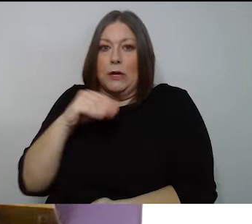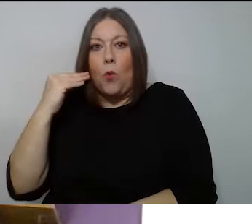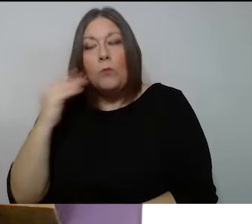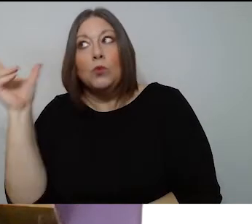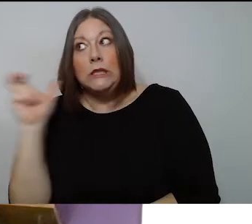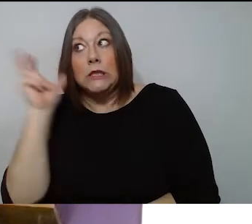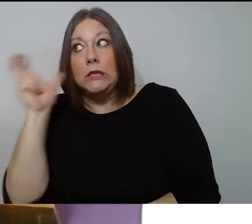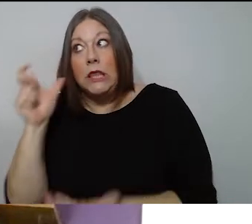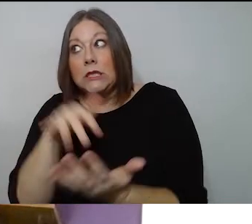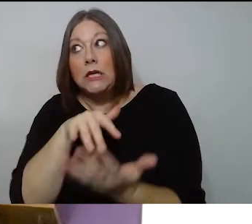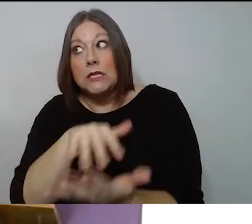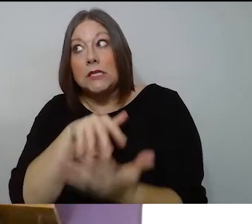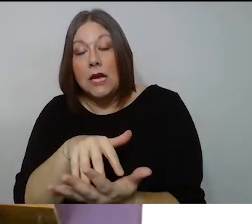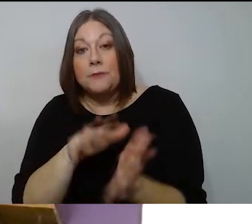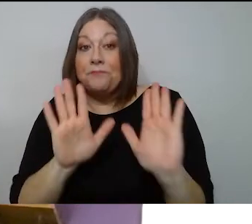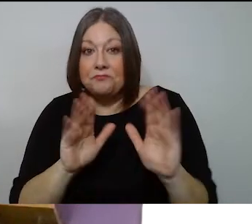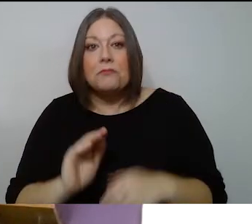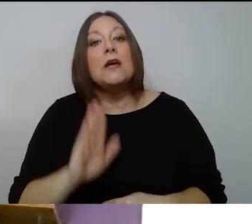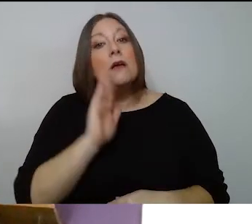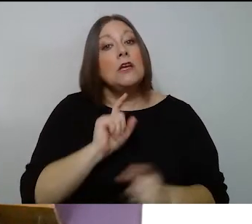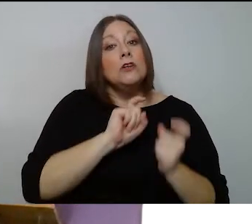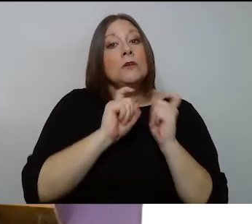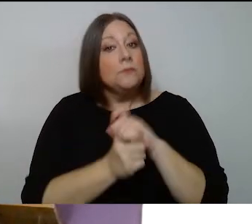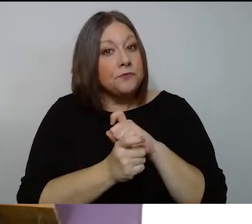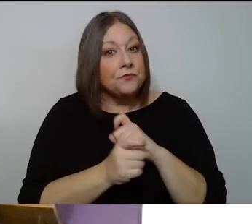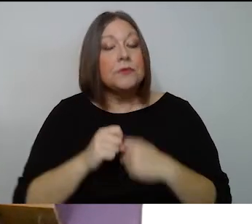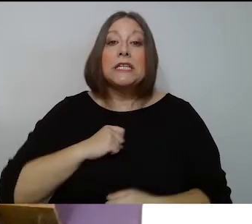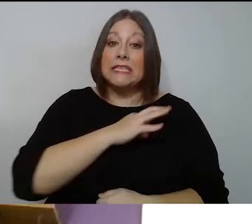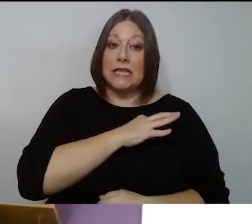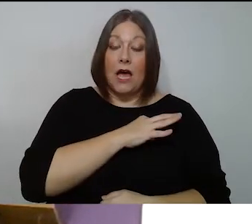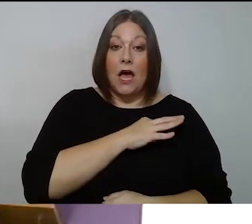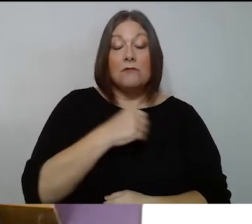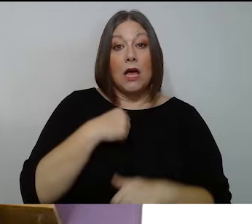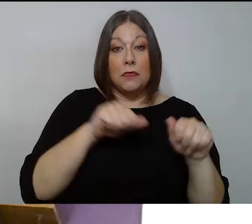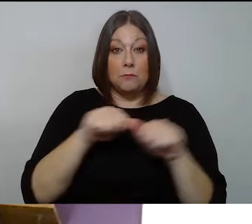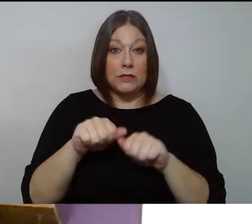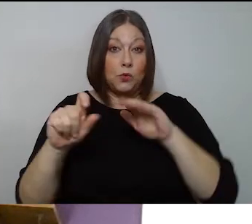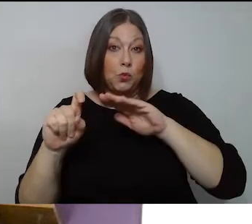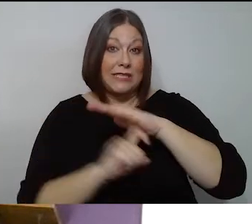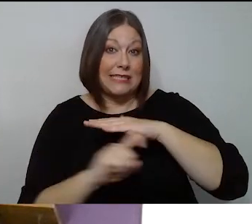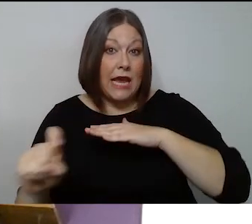studying. Eventually that evolved to staff having the ability to scan documents